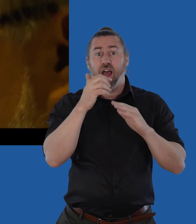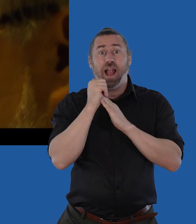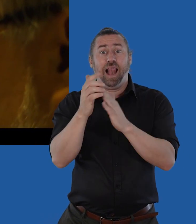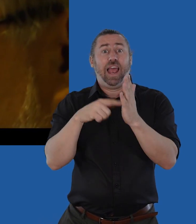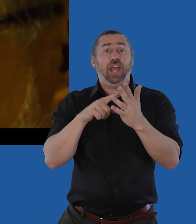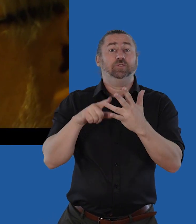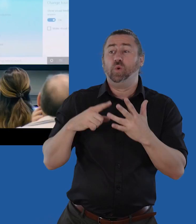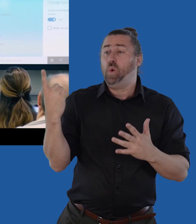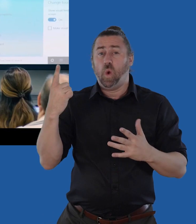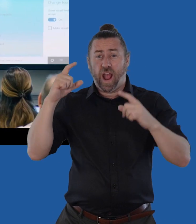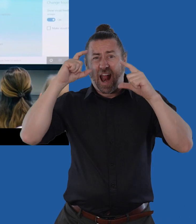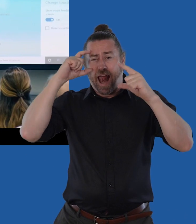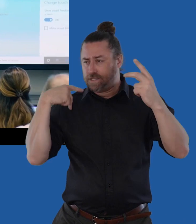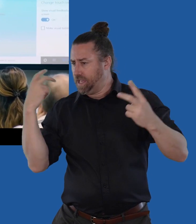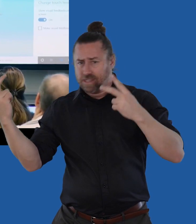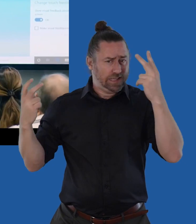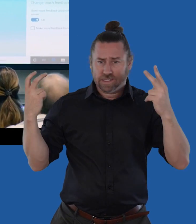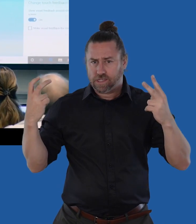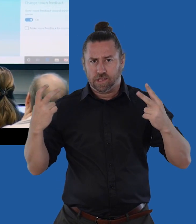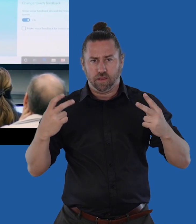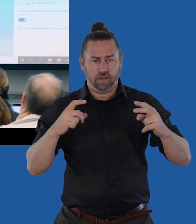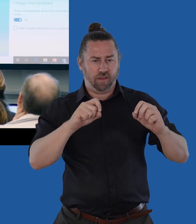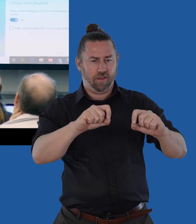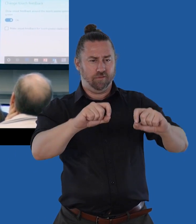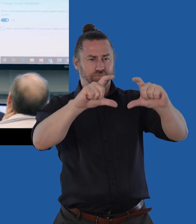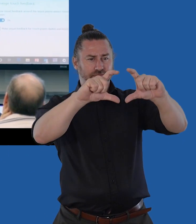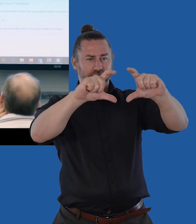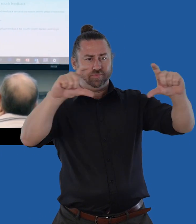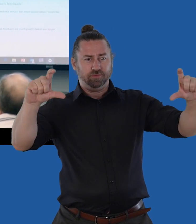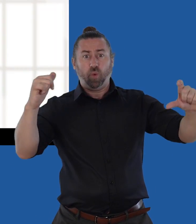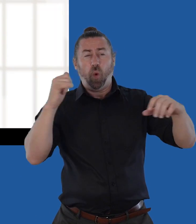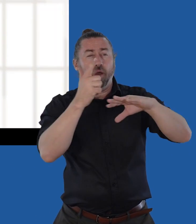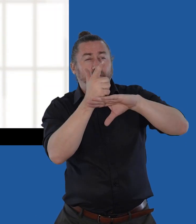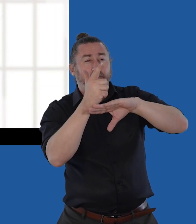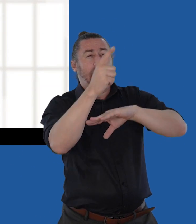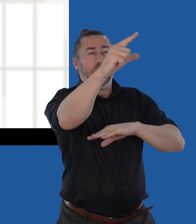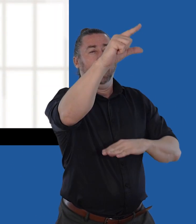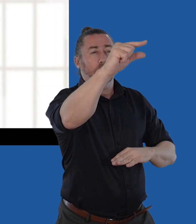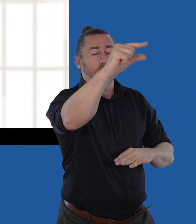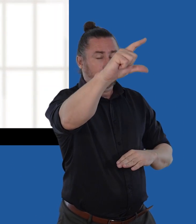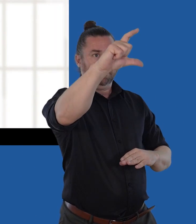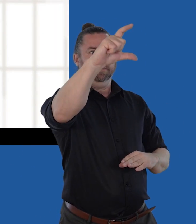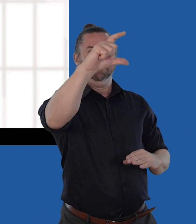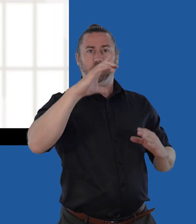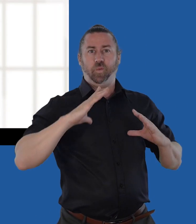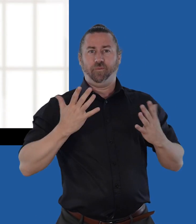glasses or follow a presentation from across a large room. Traditionally, when we design, and engineer,